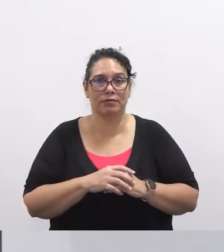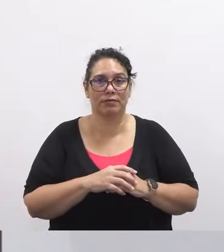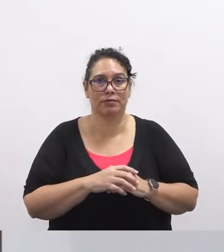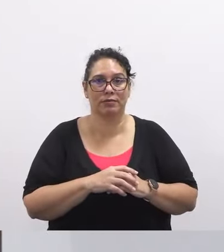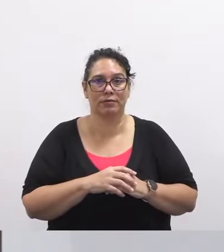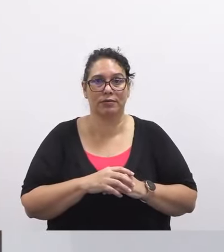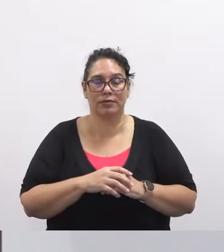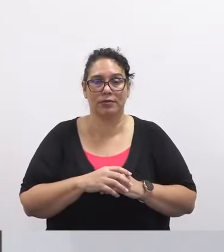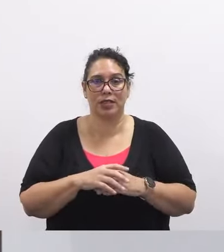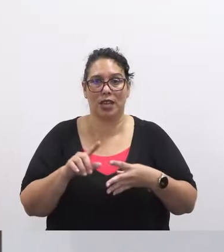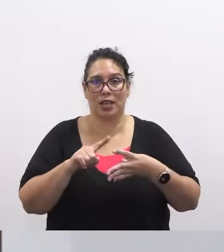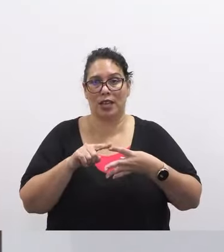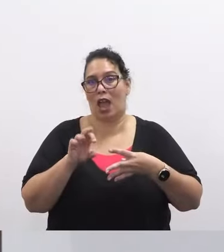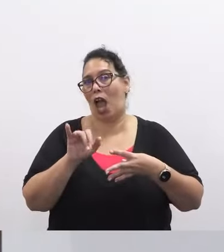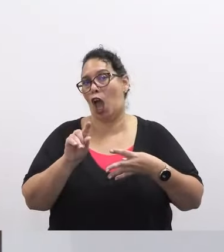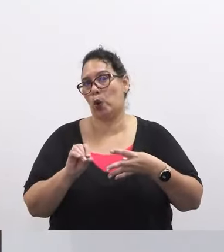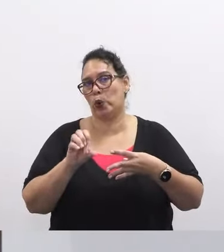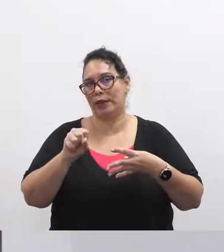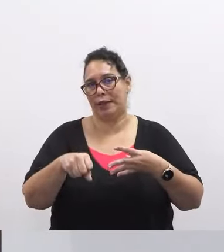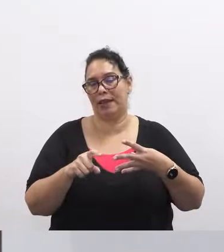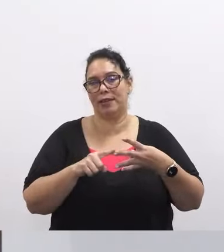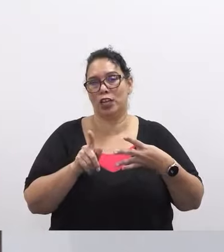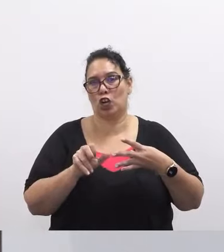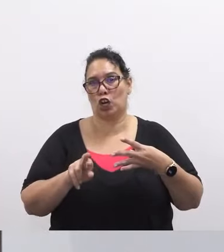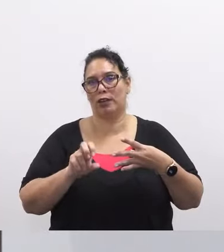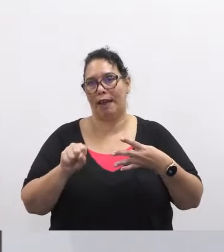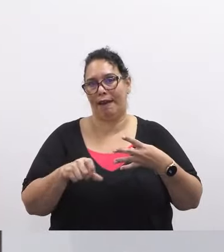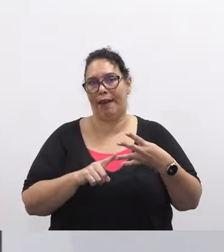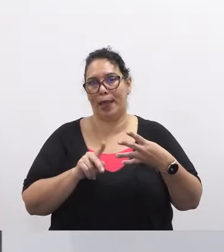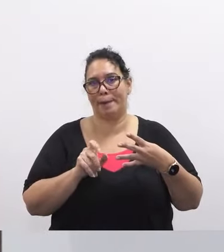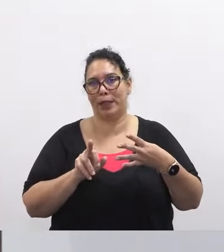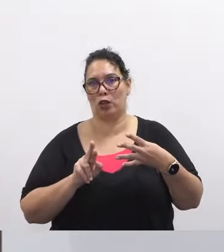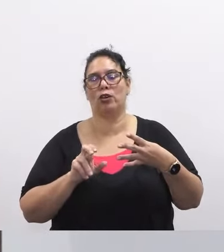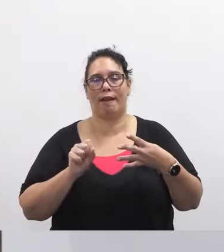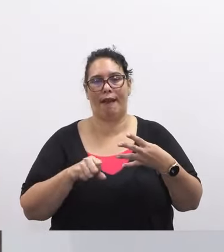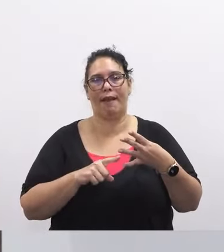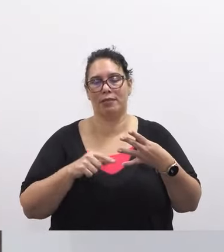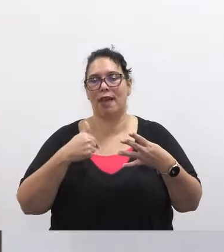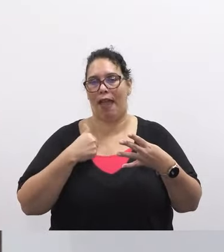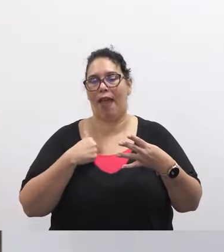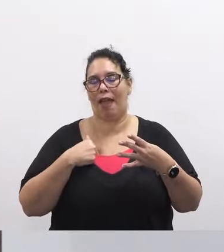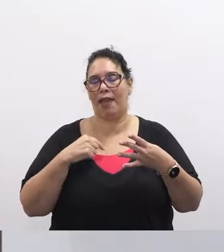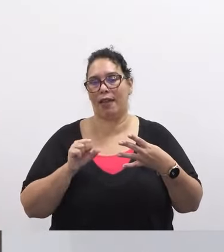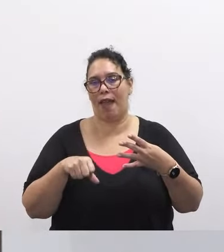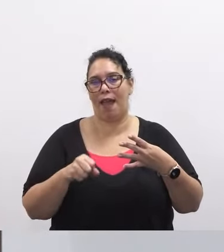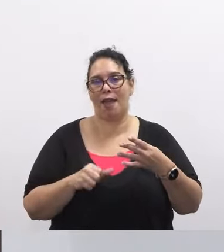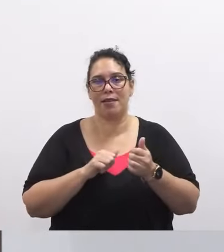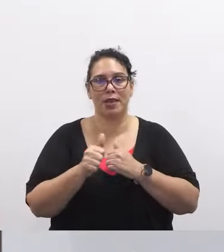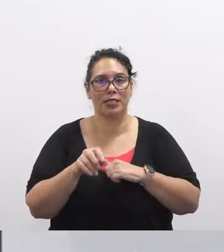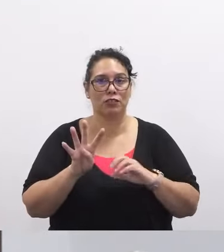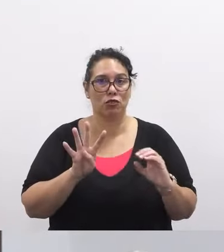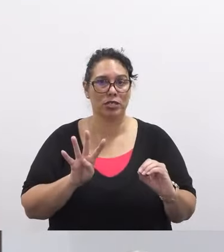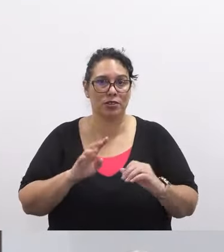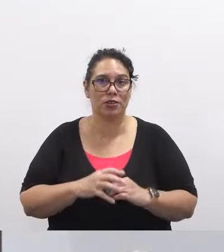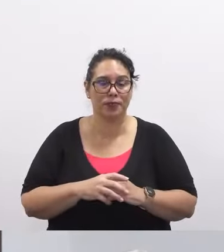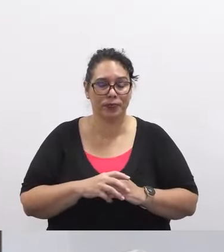Let's take a vote, Mr. Otto, how do you vote? Aye. Ms. Kerr. - Aye. Mr. Miller. - Aye. And I also vote, aye. That passes four, zero.